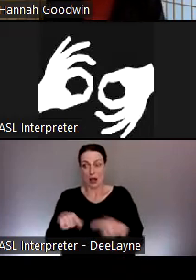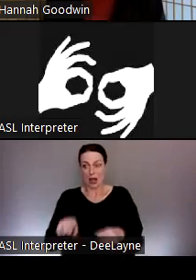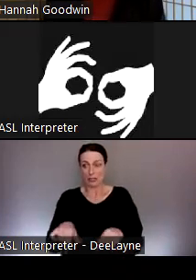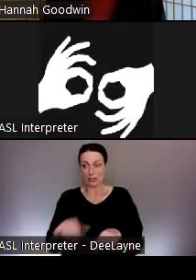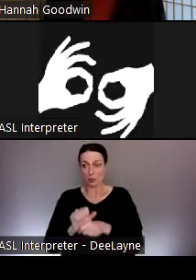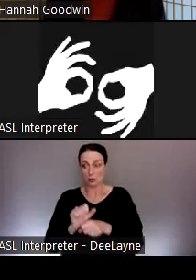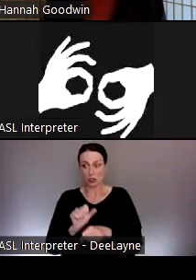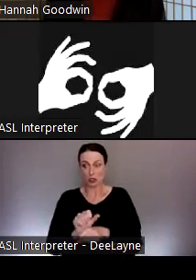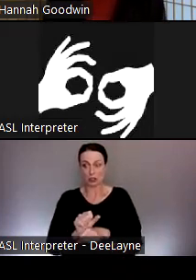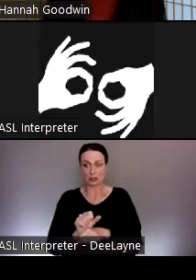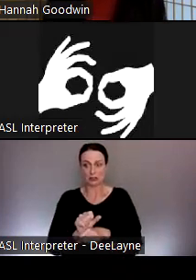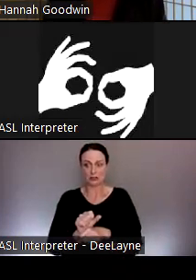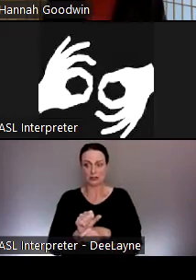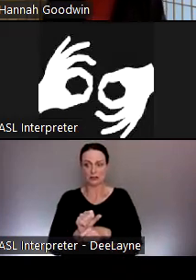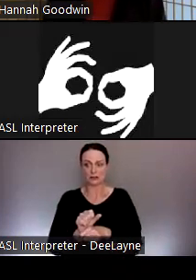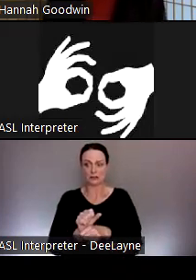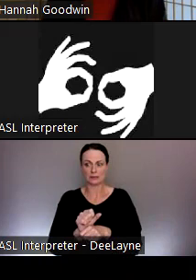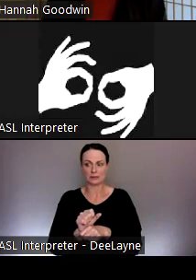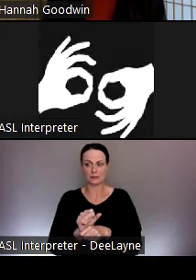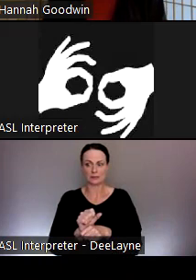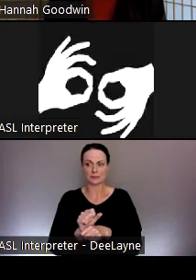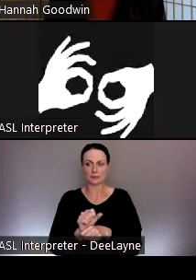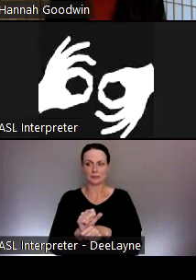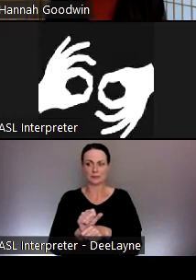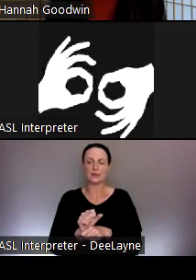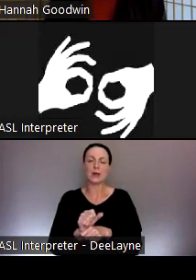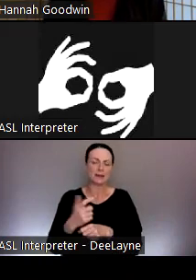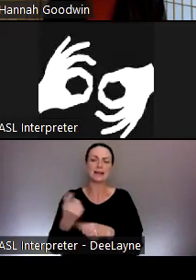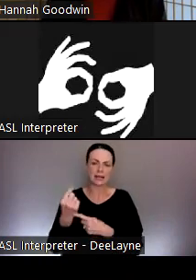And we did find last year,